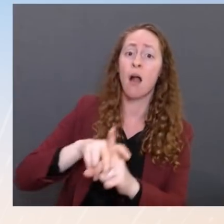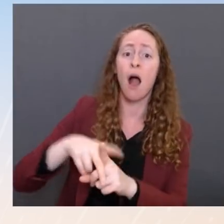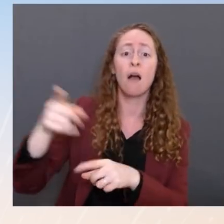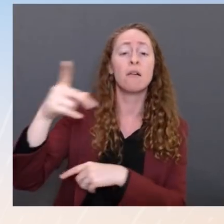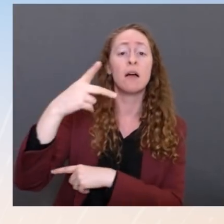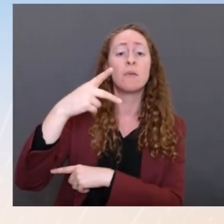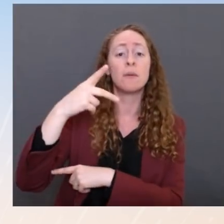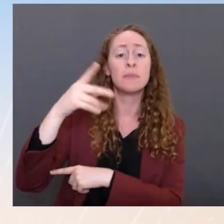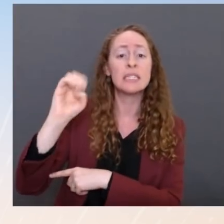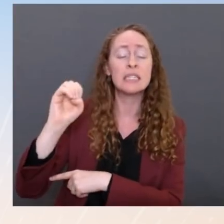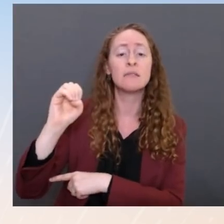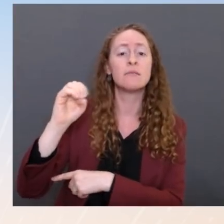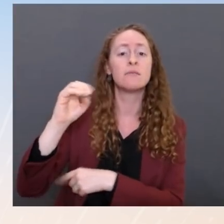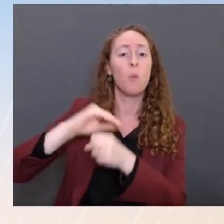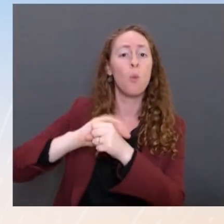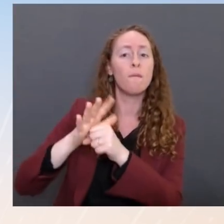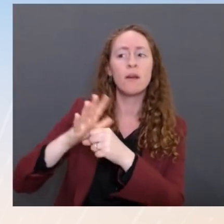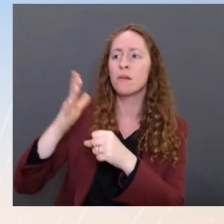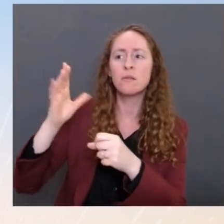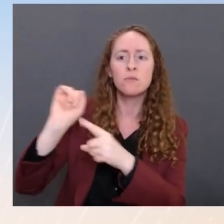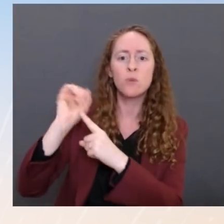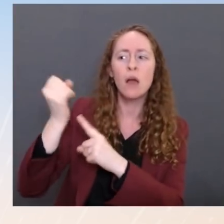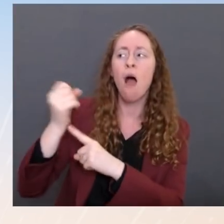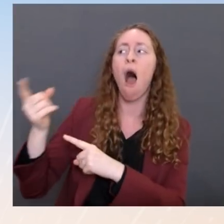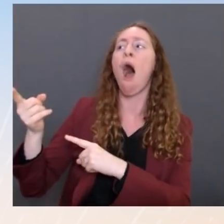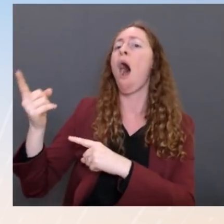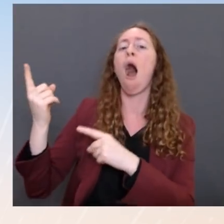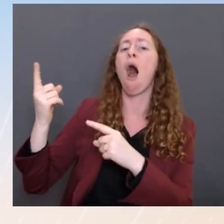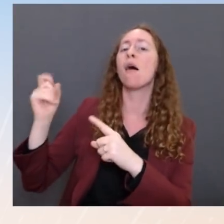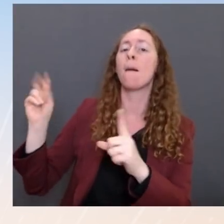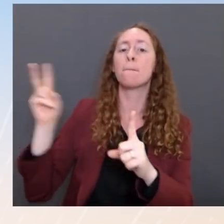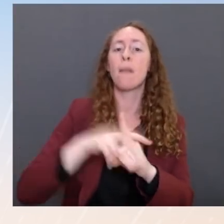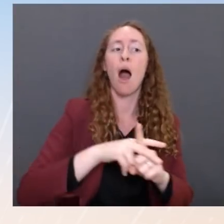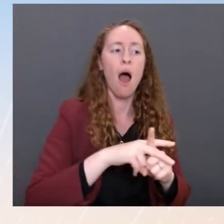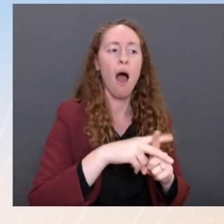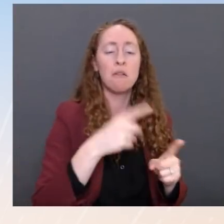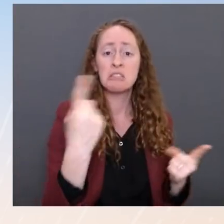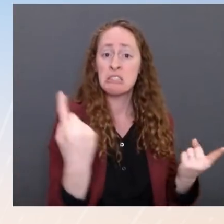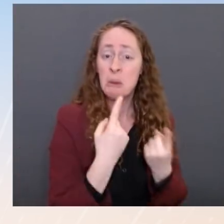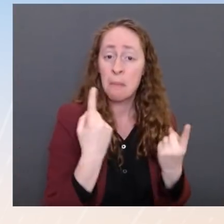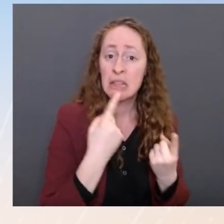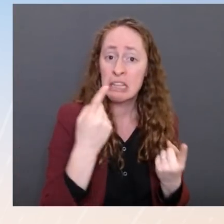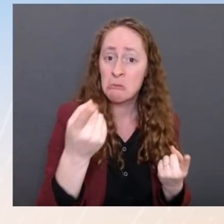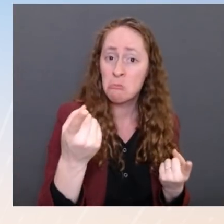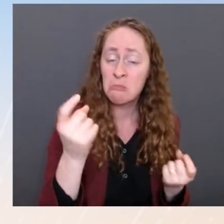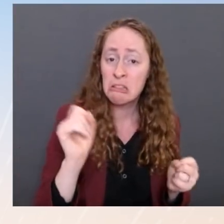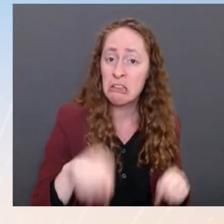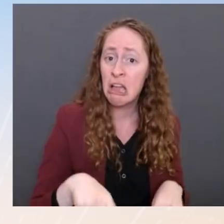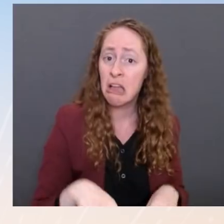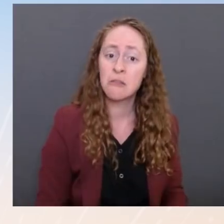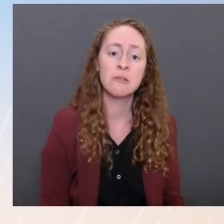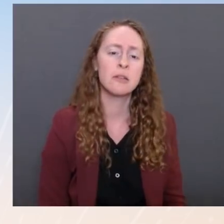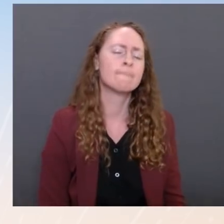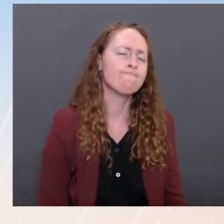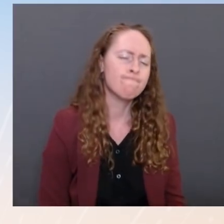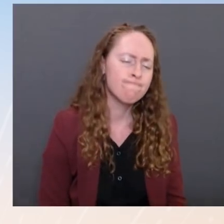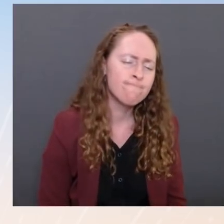Ms. Psaki: That's a very good question, Karen. I think one of the challenges in this cycle of the supplies here is that companies are going to produce